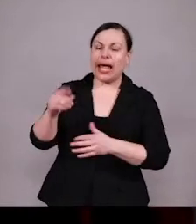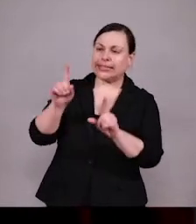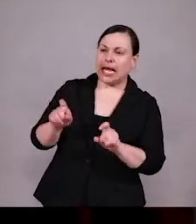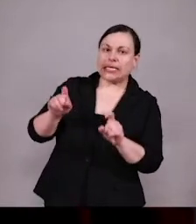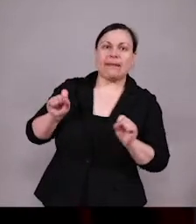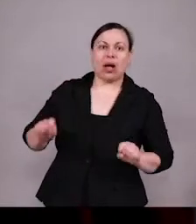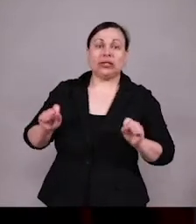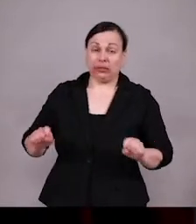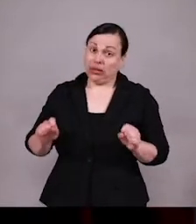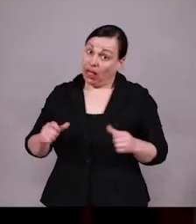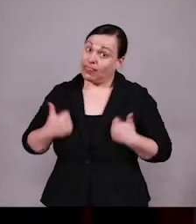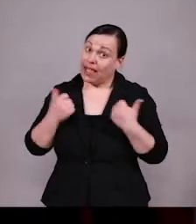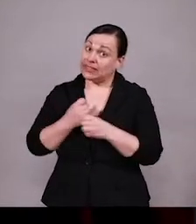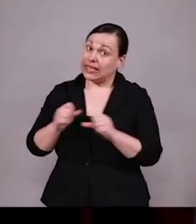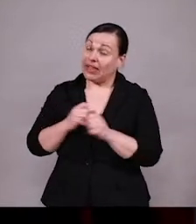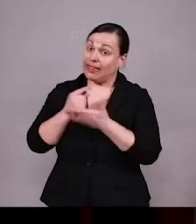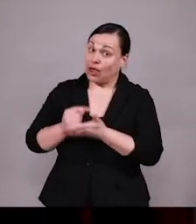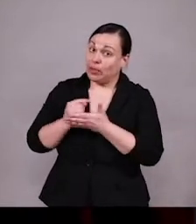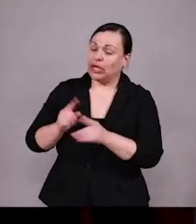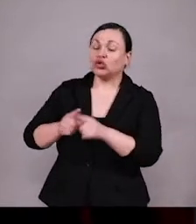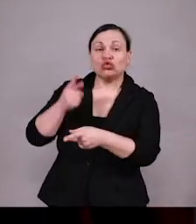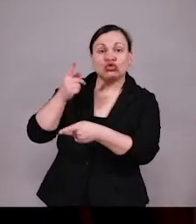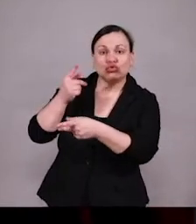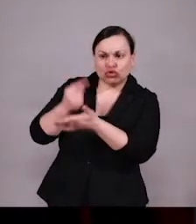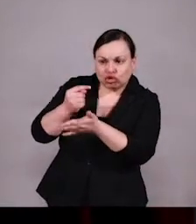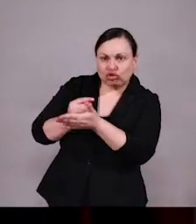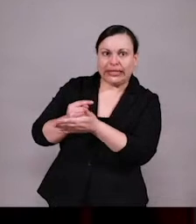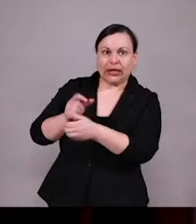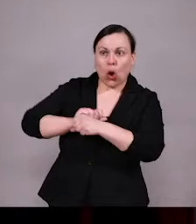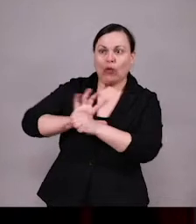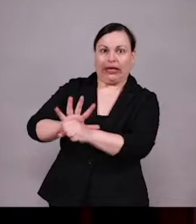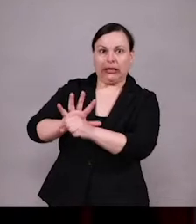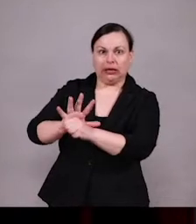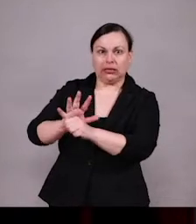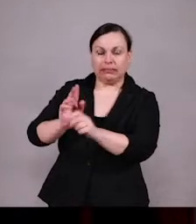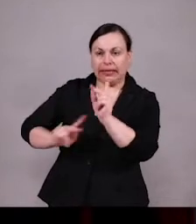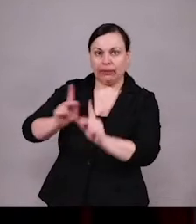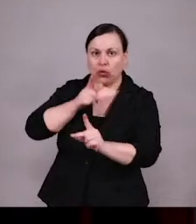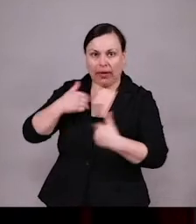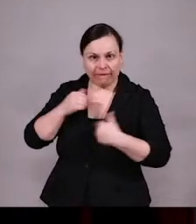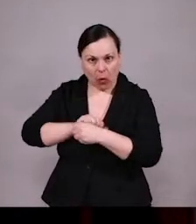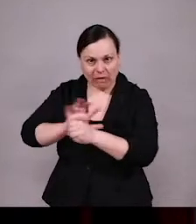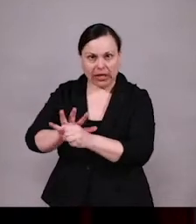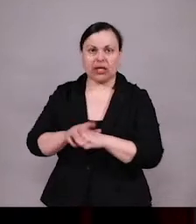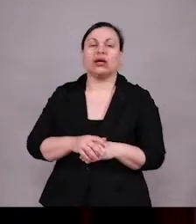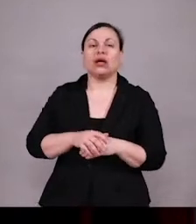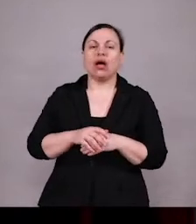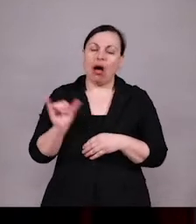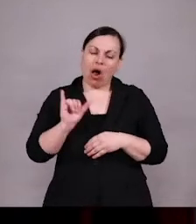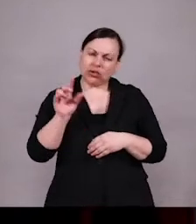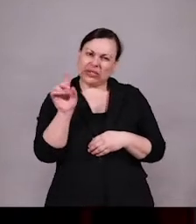testing potentially lifesaving therapies to treat COVID-infected patients. Sequencing the genetic